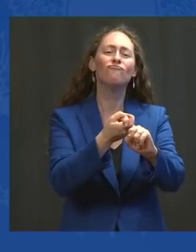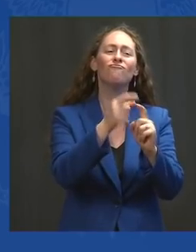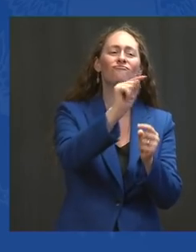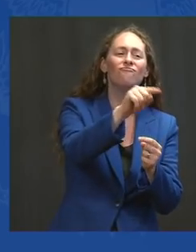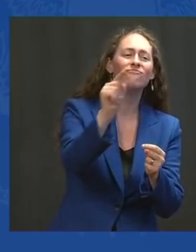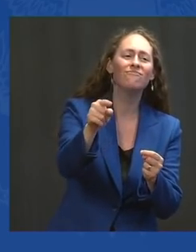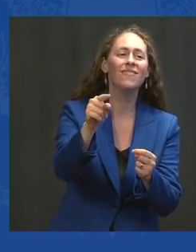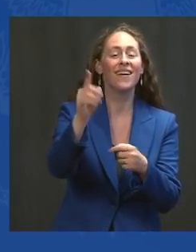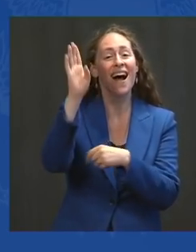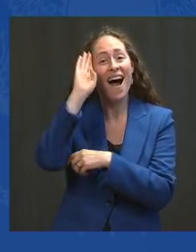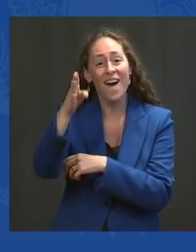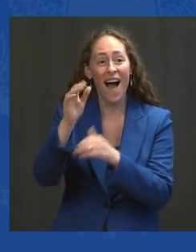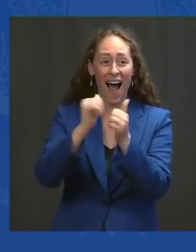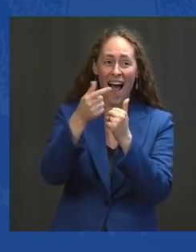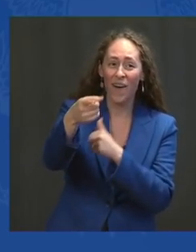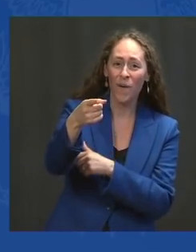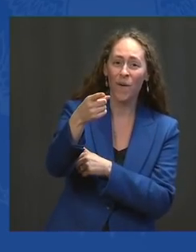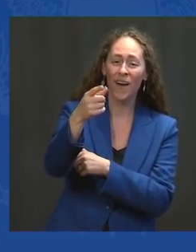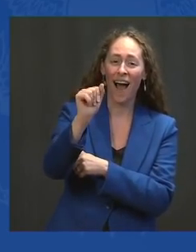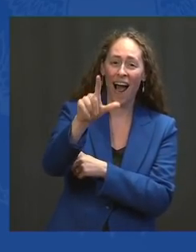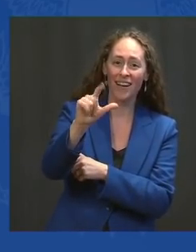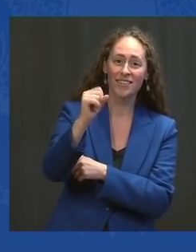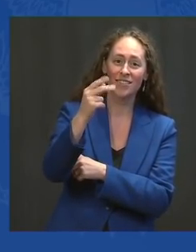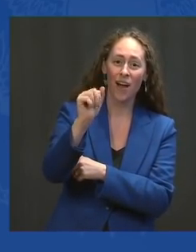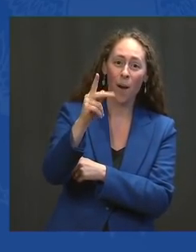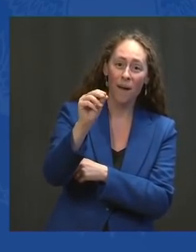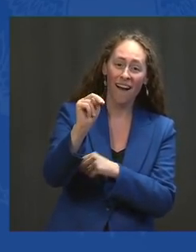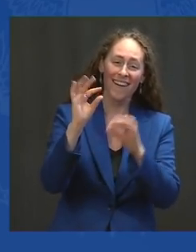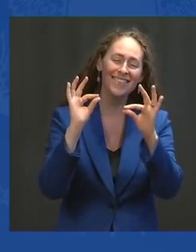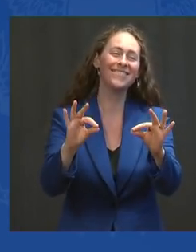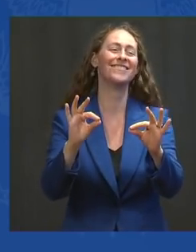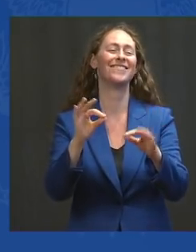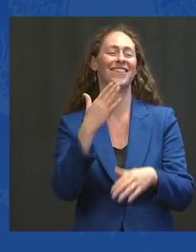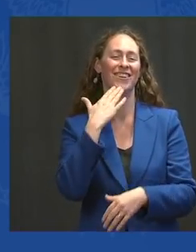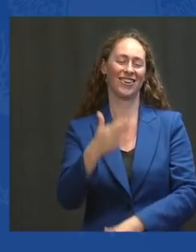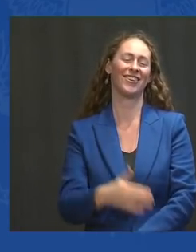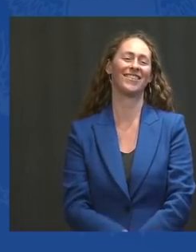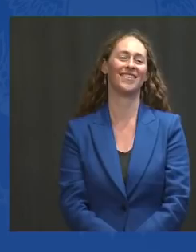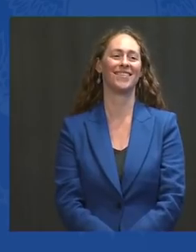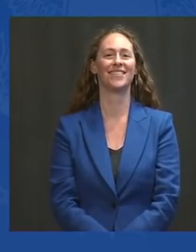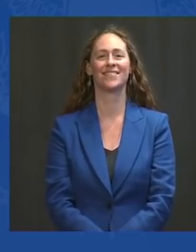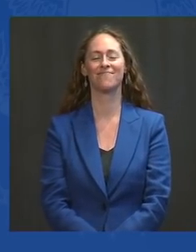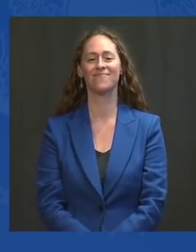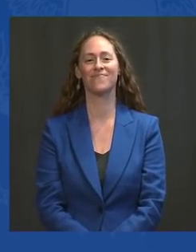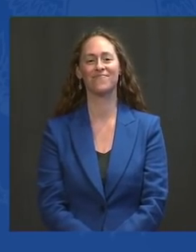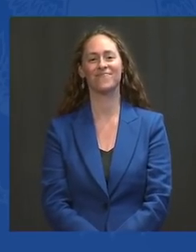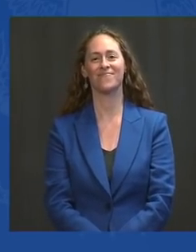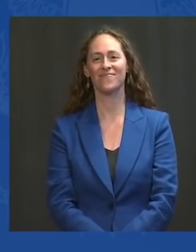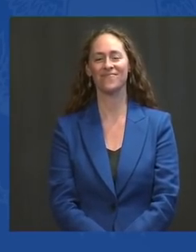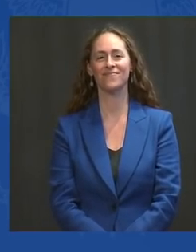It's great to see you. And I'm -- I'm going to get in trouble here